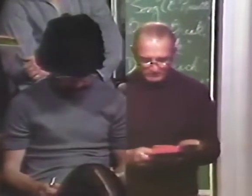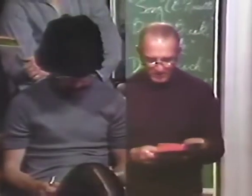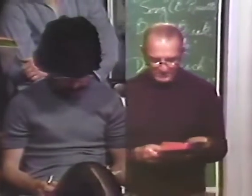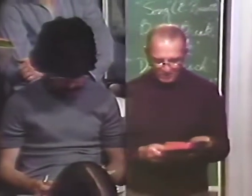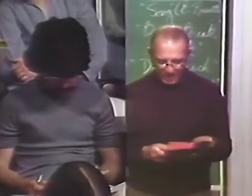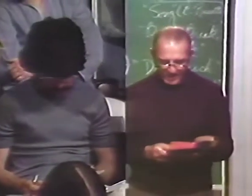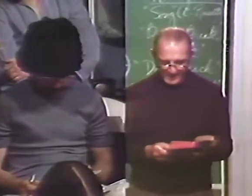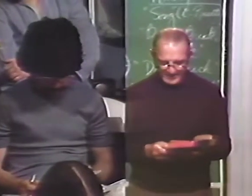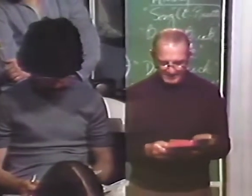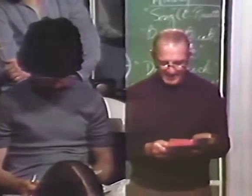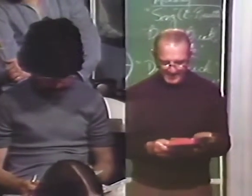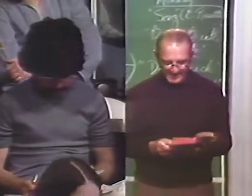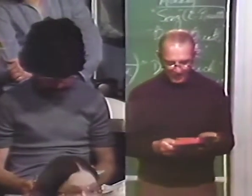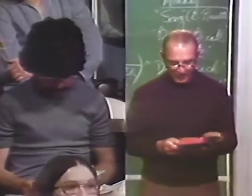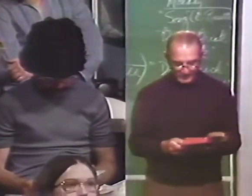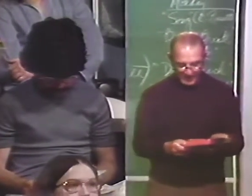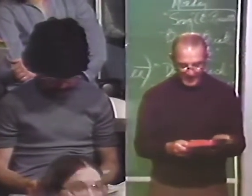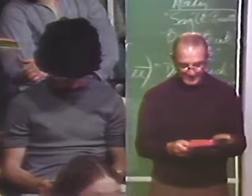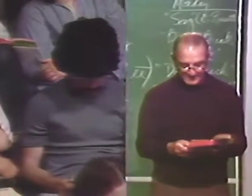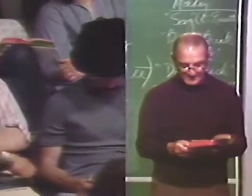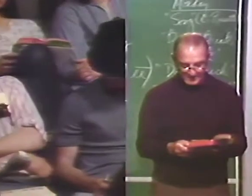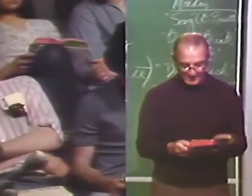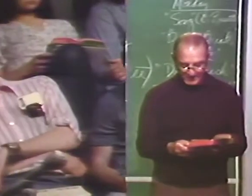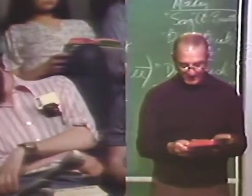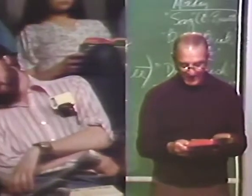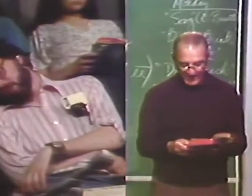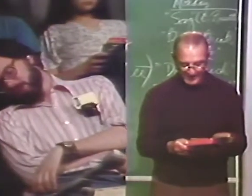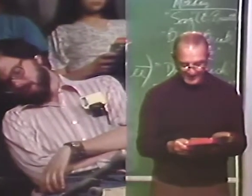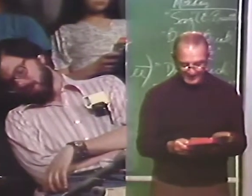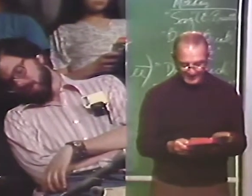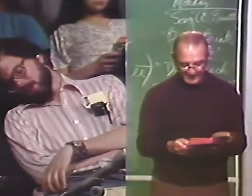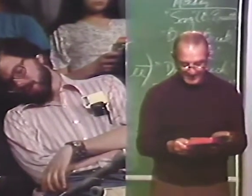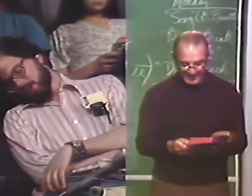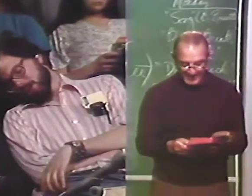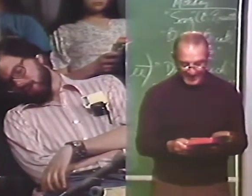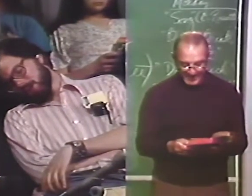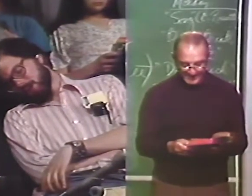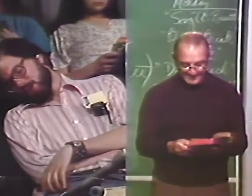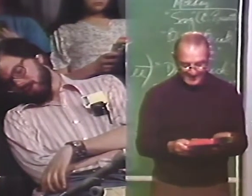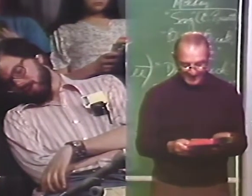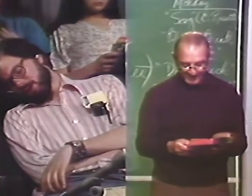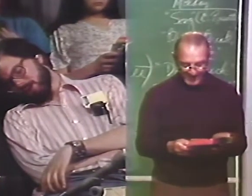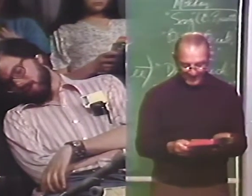"GATHER YE ROSEBUDS WHILE YE MAY, "OLD TIME IS STILL A-FLYING;